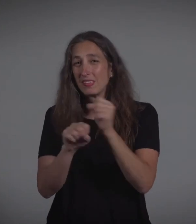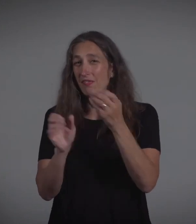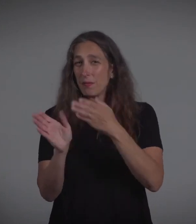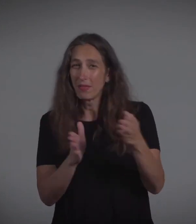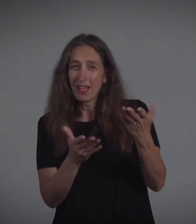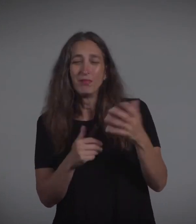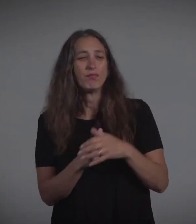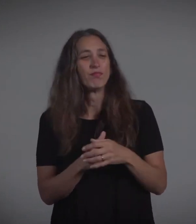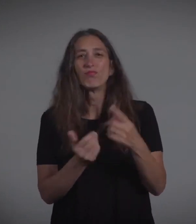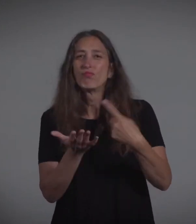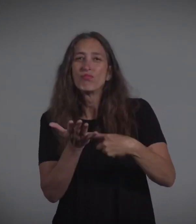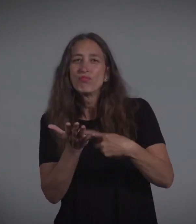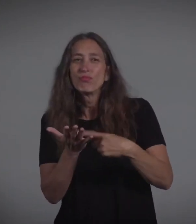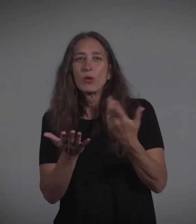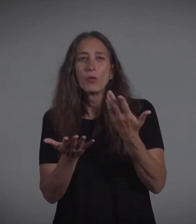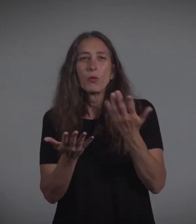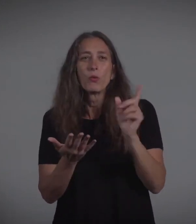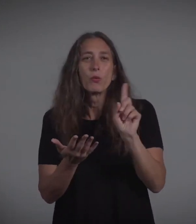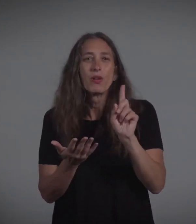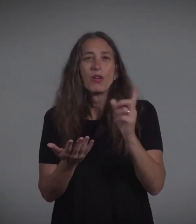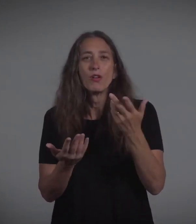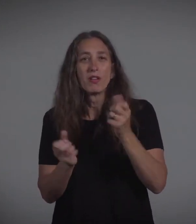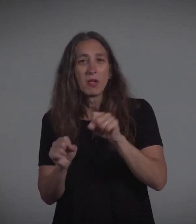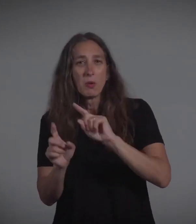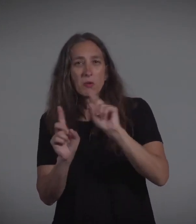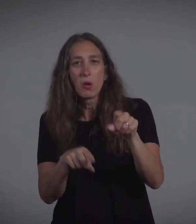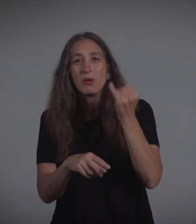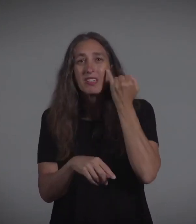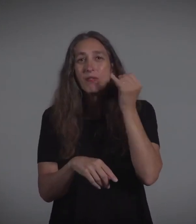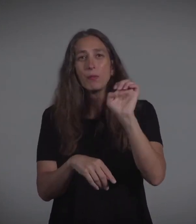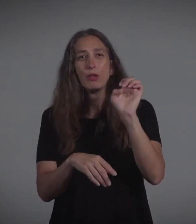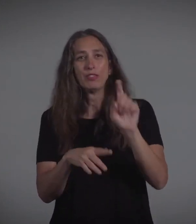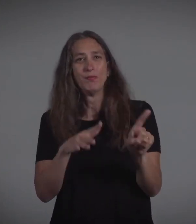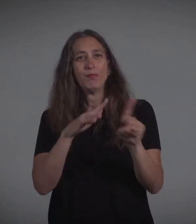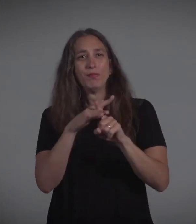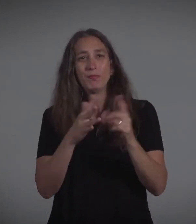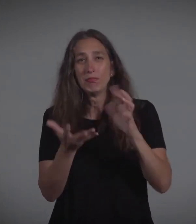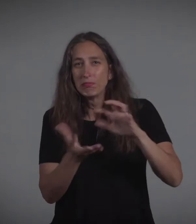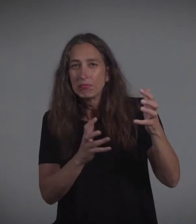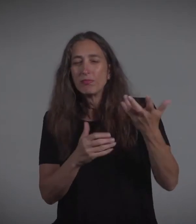You can help them develop a safety plan. Talk through where they can go if things feel dangerous.